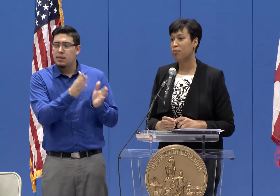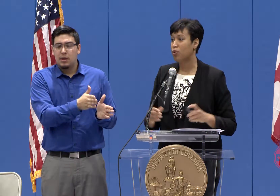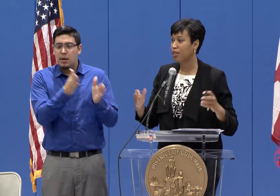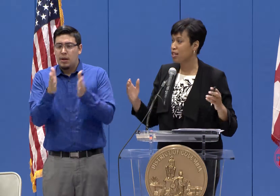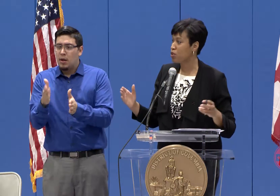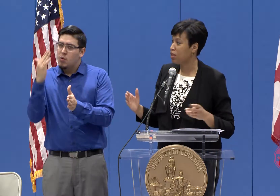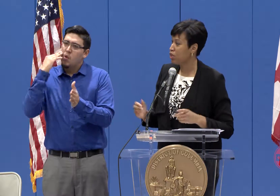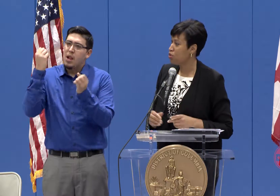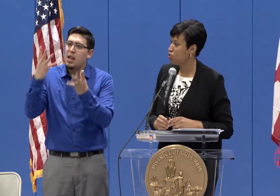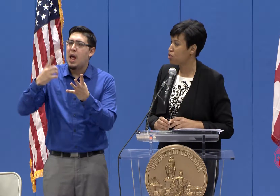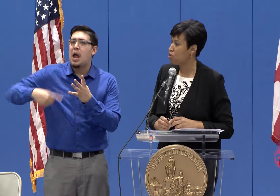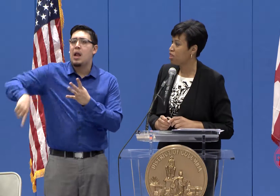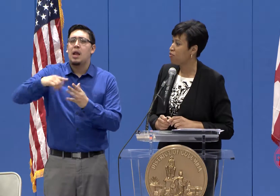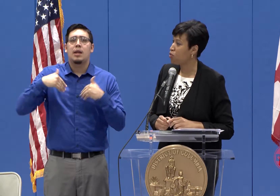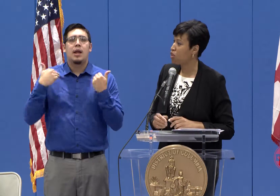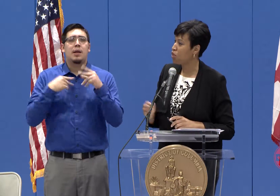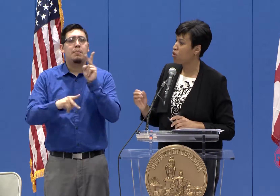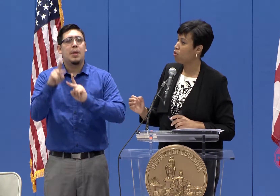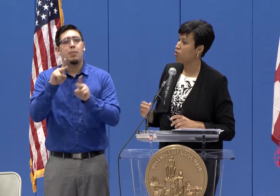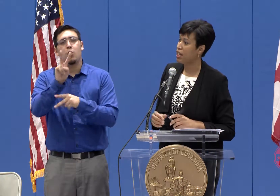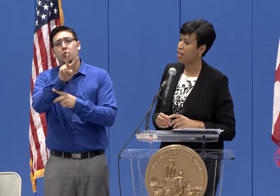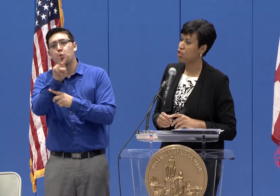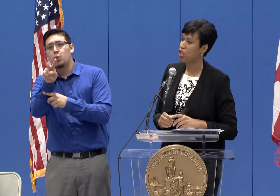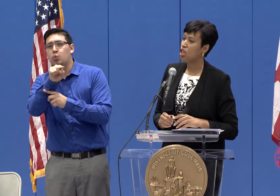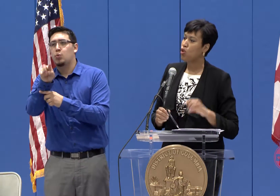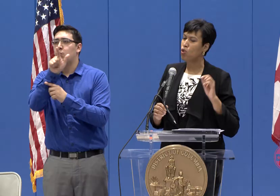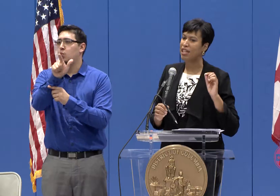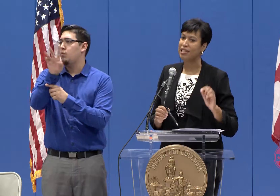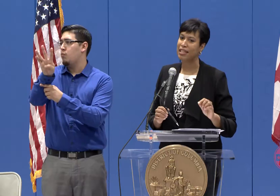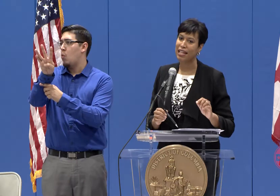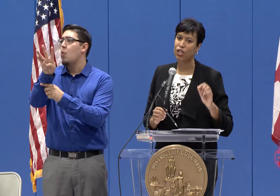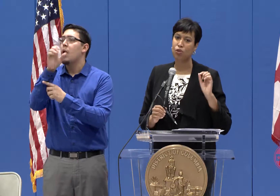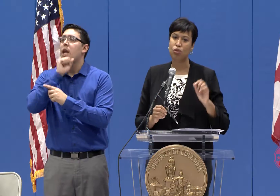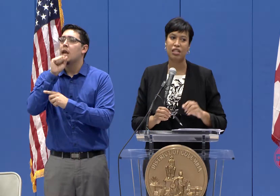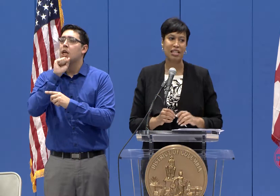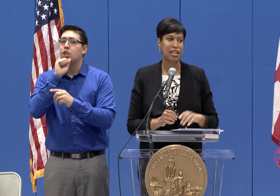PEOPLE IN THAT 22 TO 24-YEAR-OLD RANGE WHO CONTINUE TO NEED